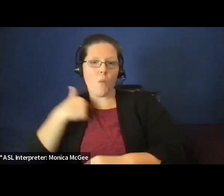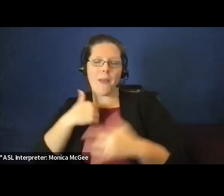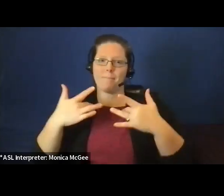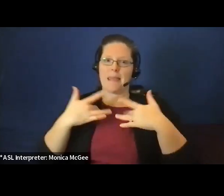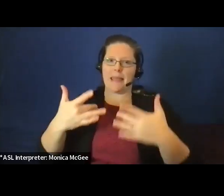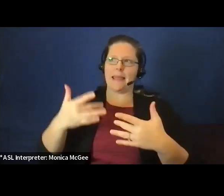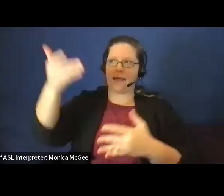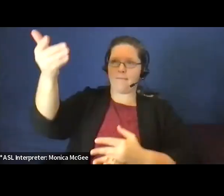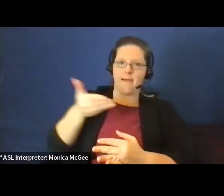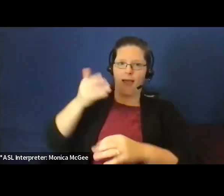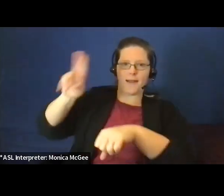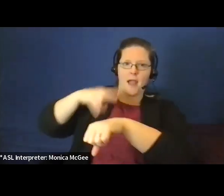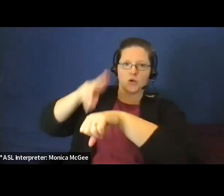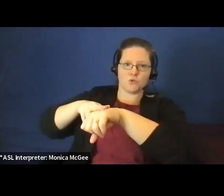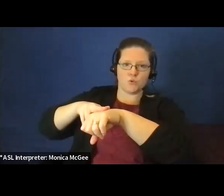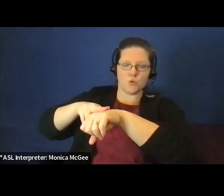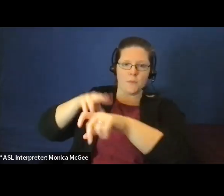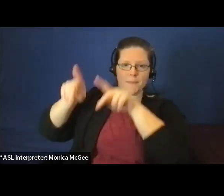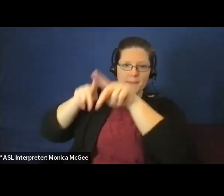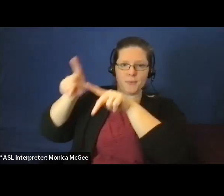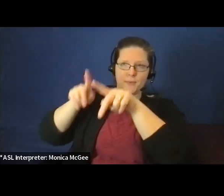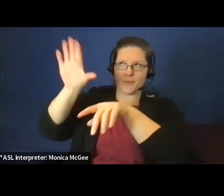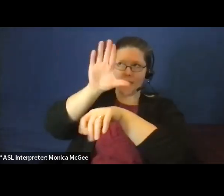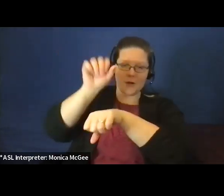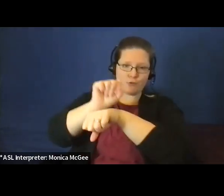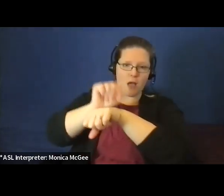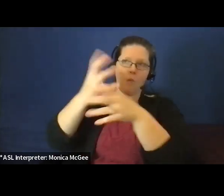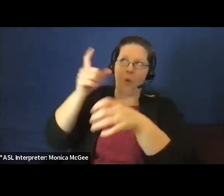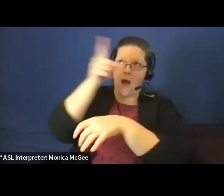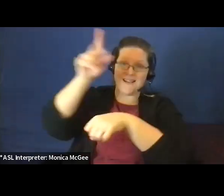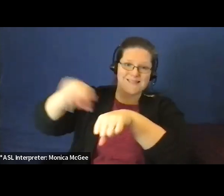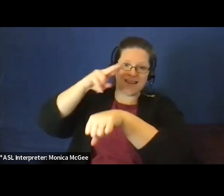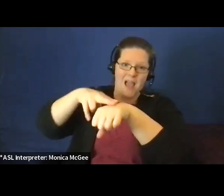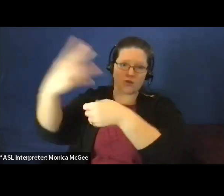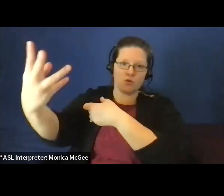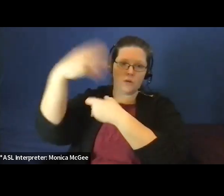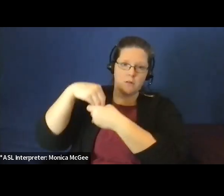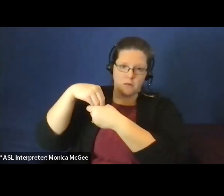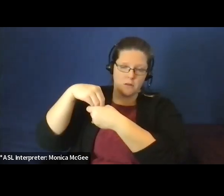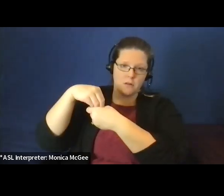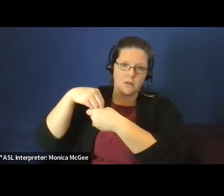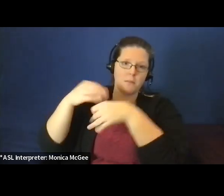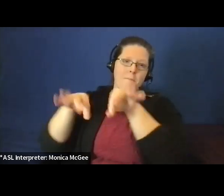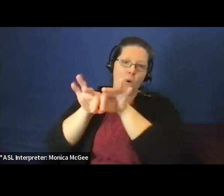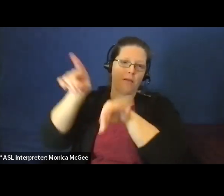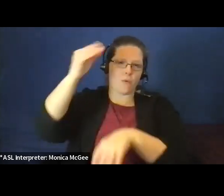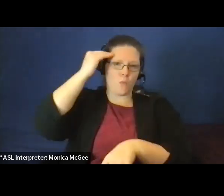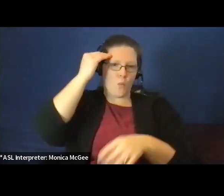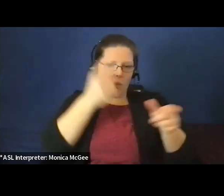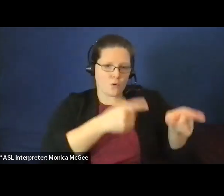when a storm comes and we go to daily calls, we bring in the big people from